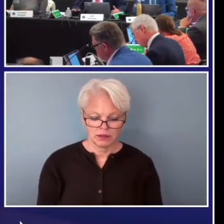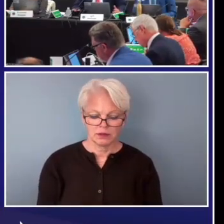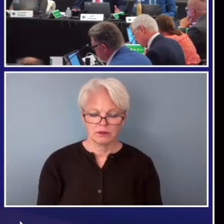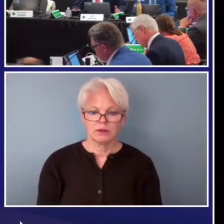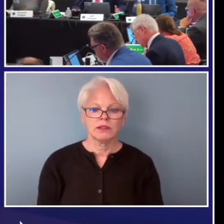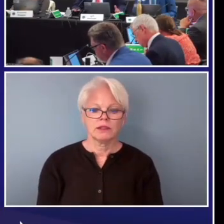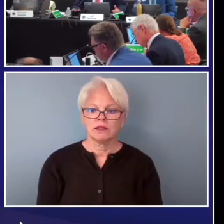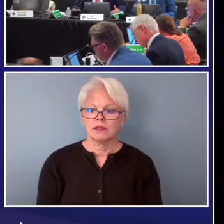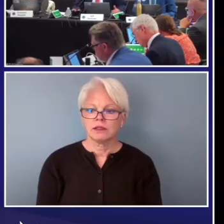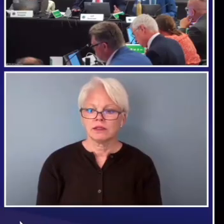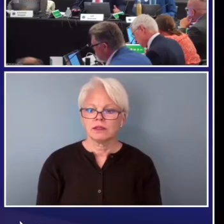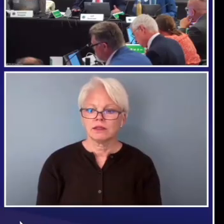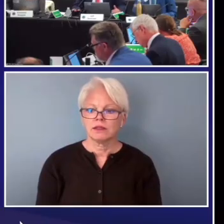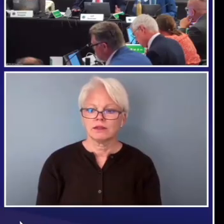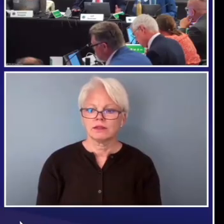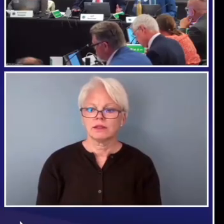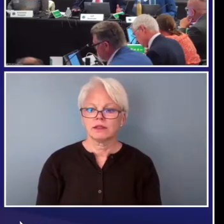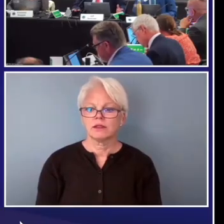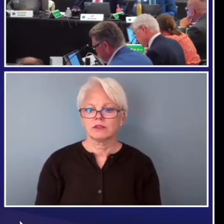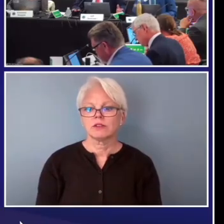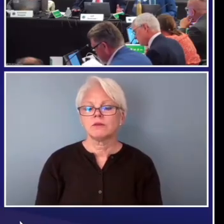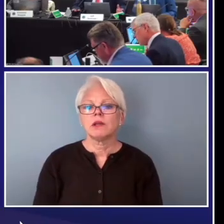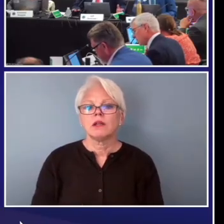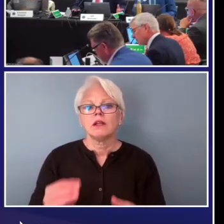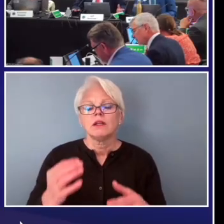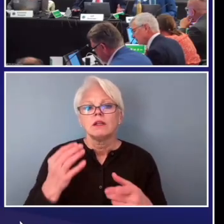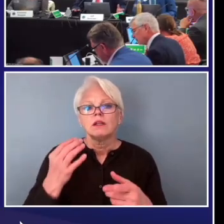change is on a disagreement, for example, on law, right?